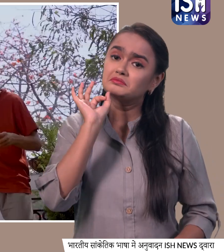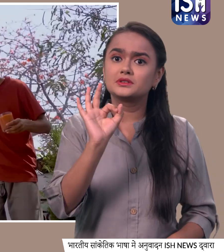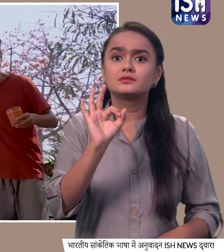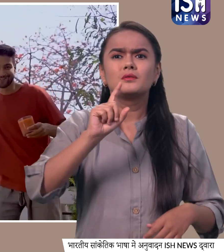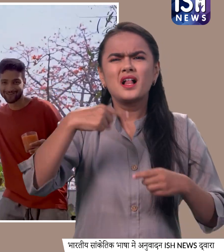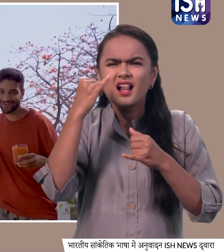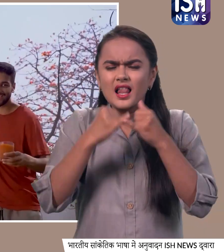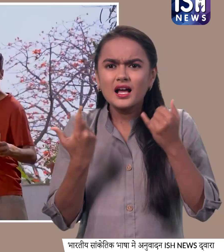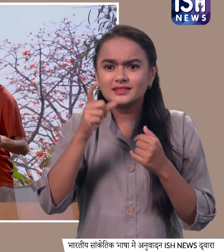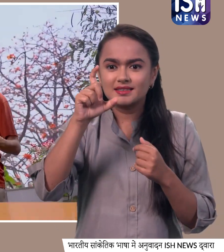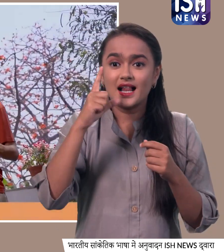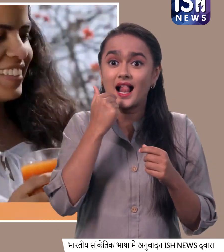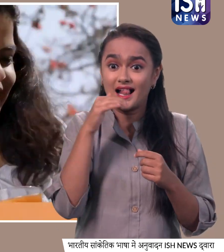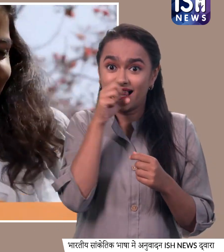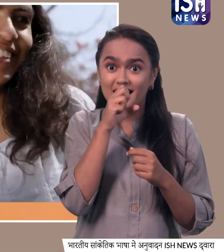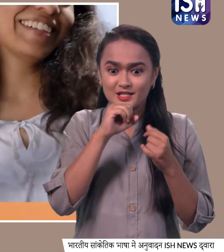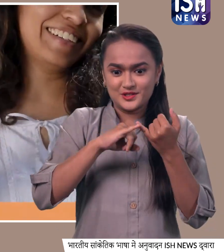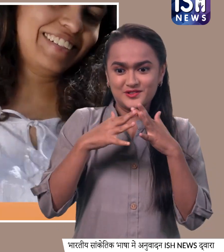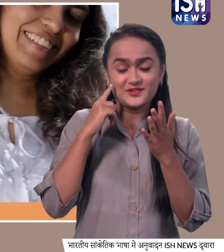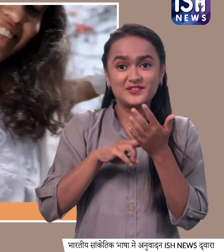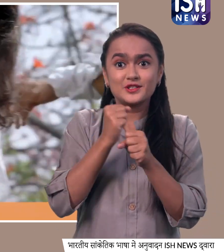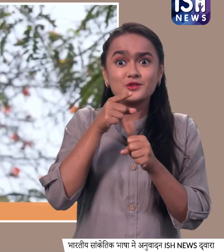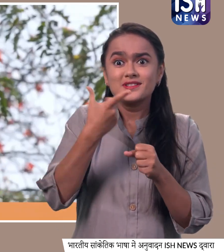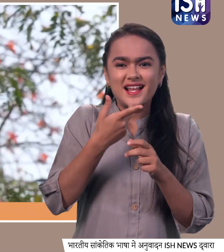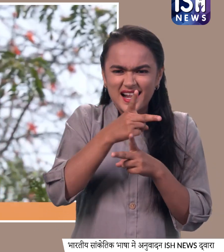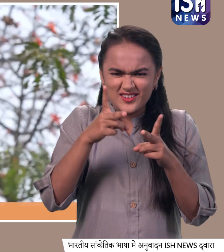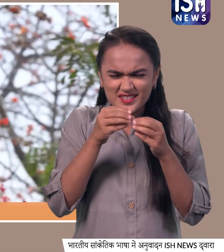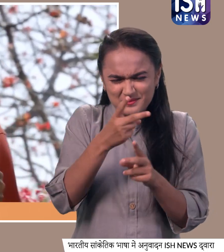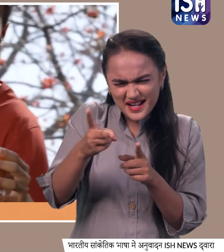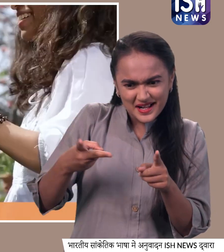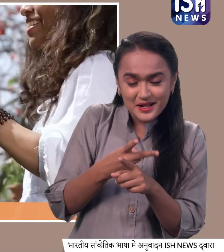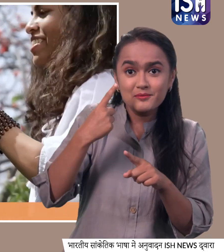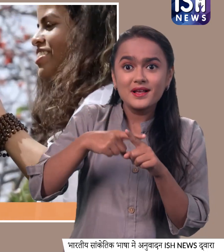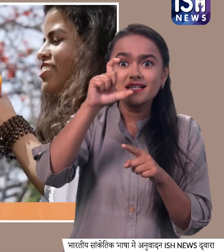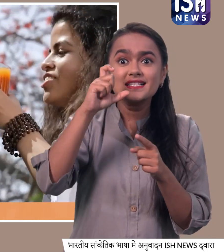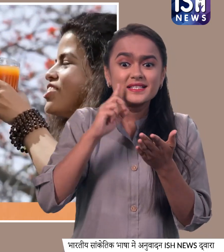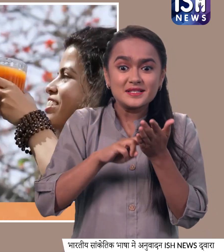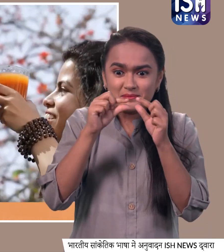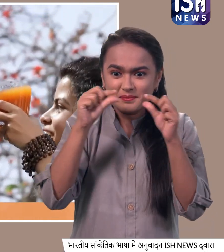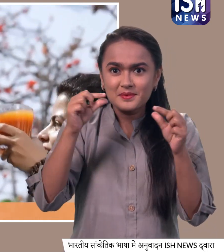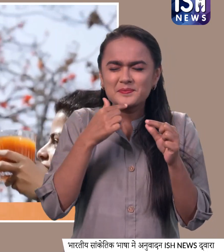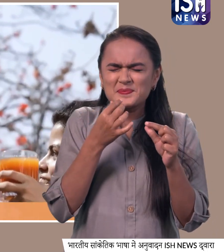Finally, we'll make a Carrot Swings juice which has the health from a lot of veggies and the swing of cinnamon